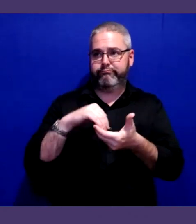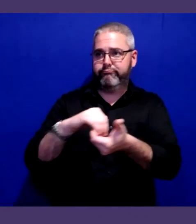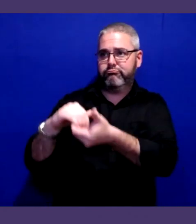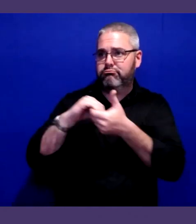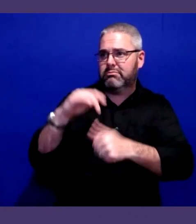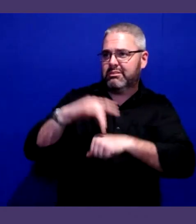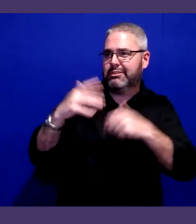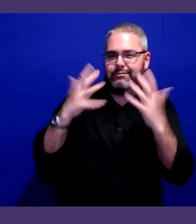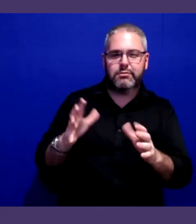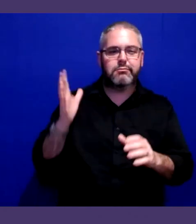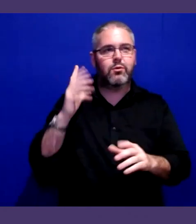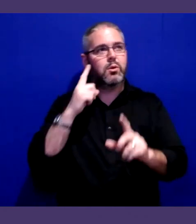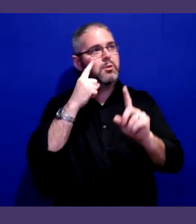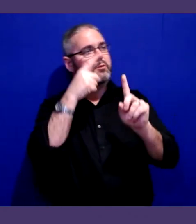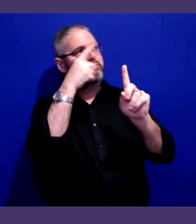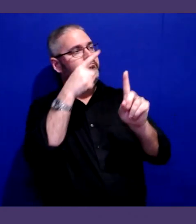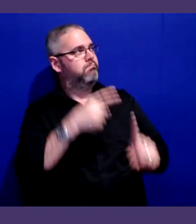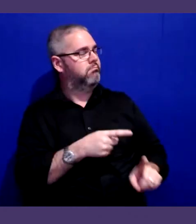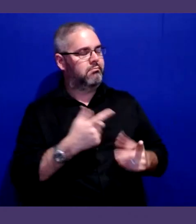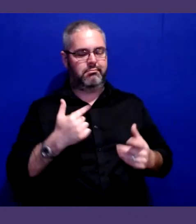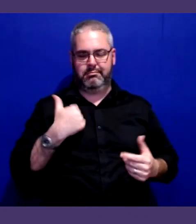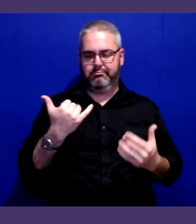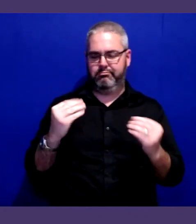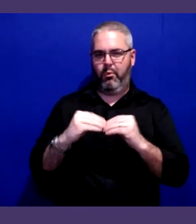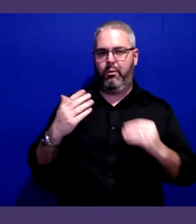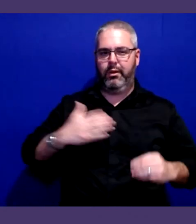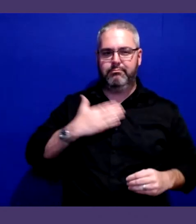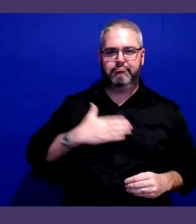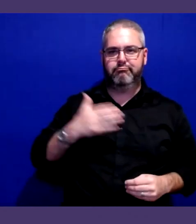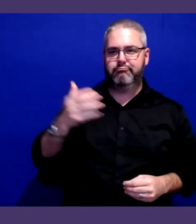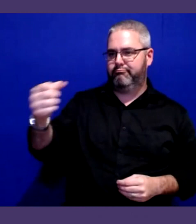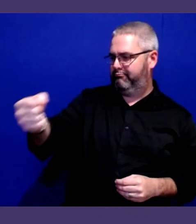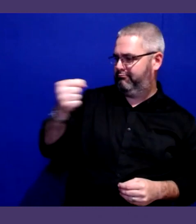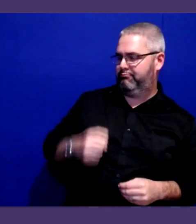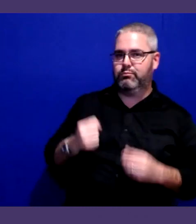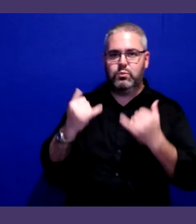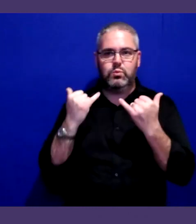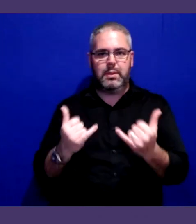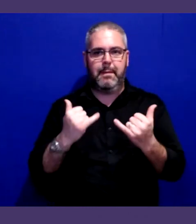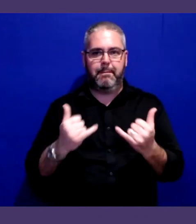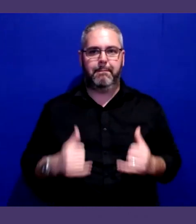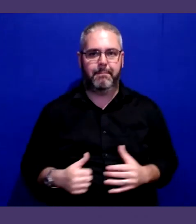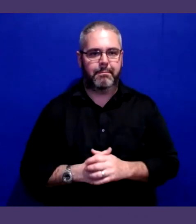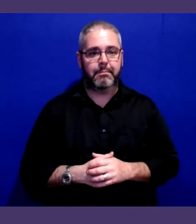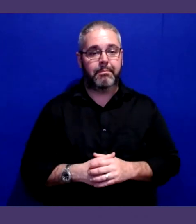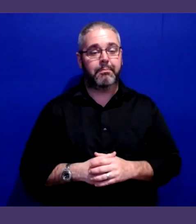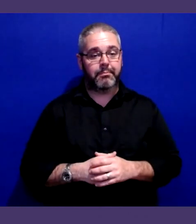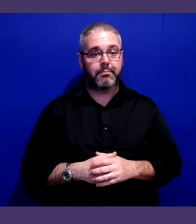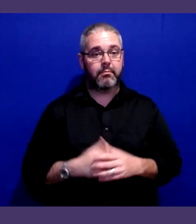so I couldn't be more excited to have them join us today. Allow me to quickly introduce our esteemed panelists.